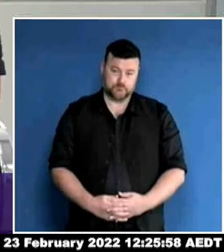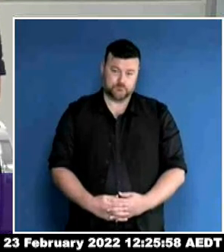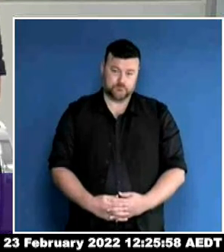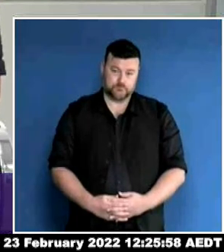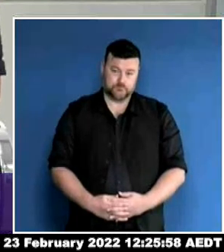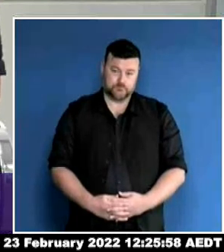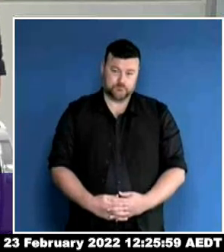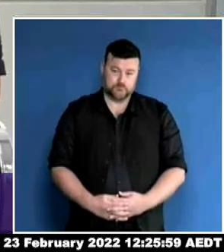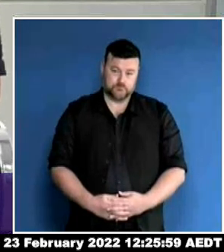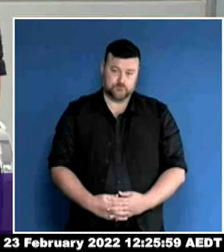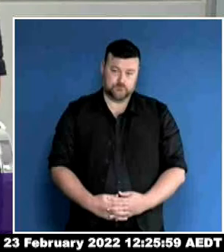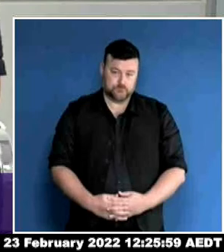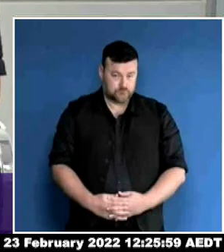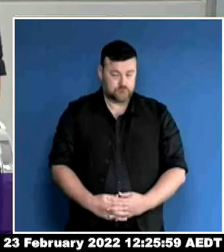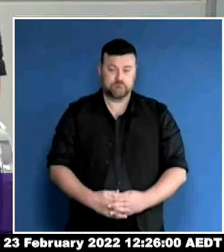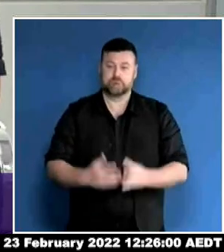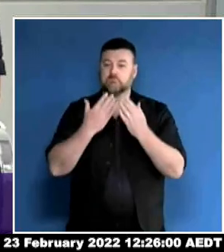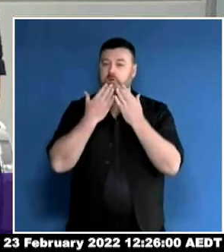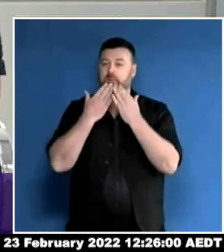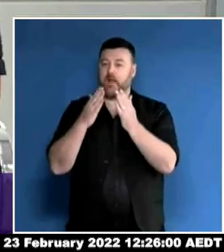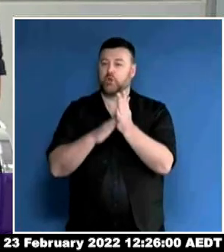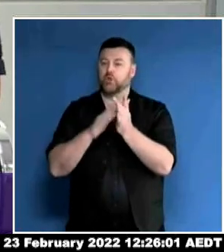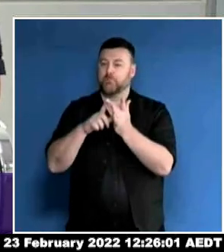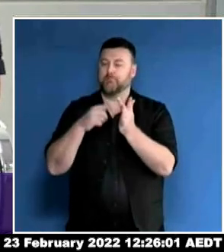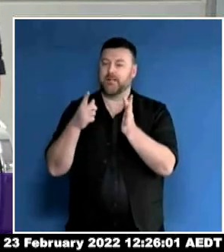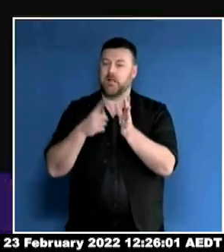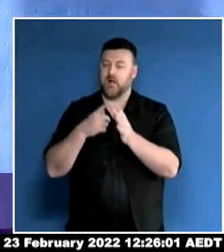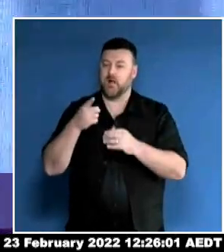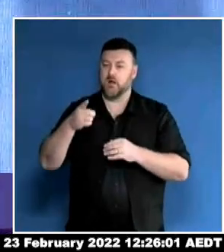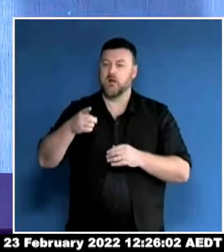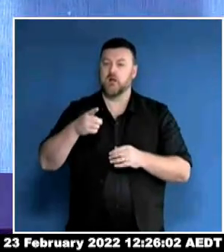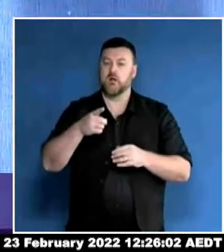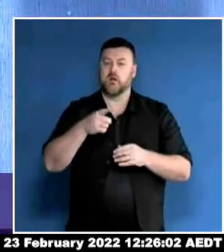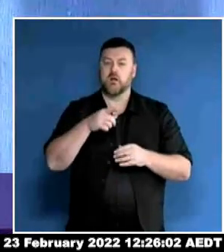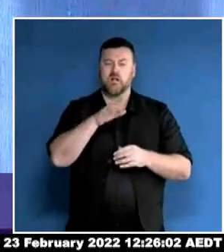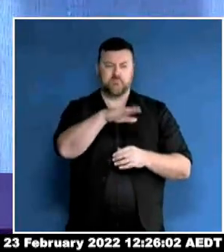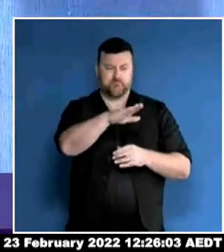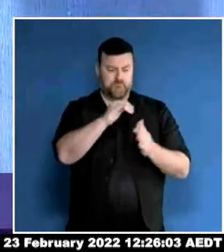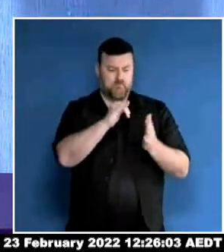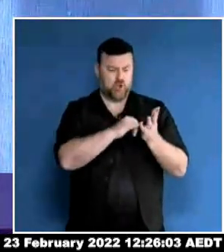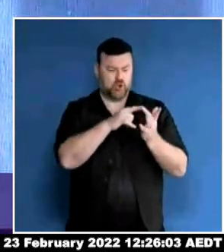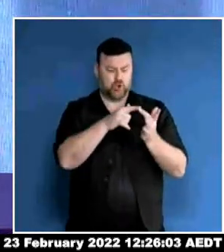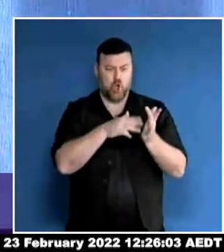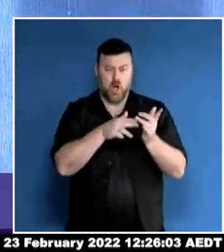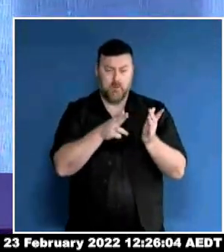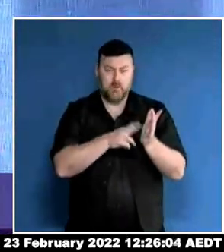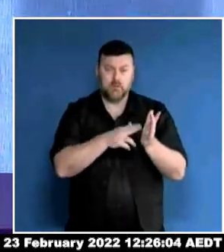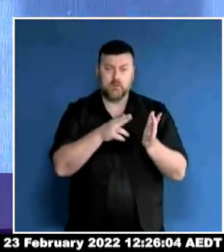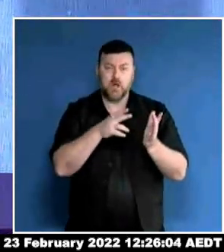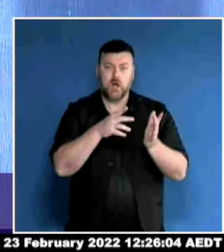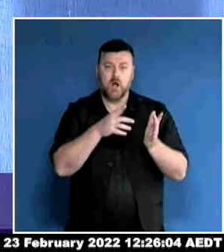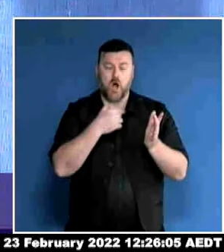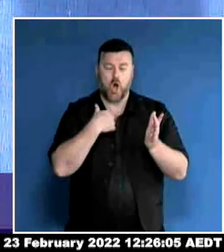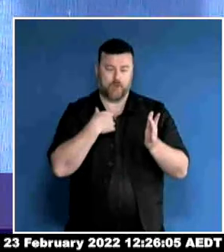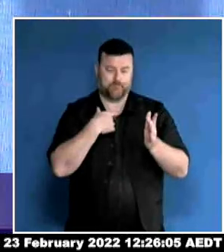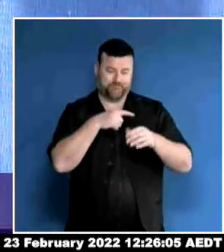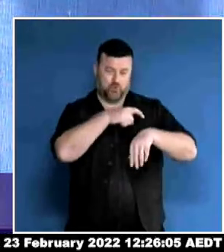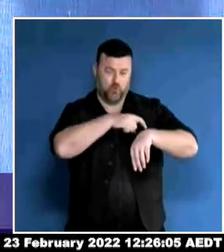And just finally, Simon, I'm just noting time as well, but if you could just briefly speak to any final key impacts that you wanted to contribute.